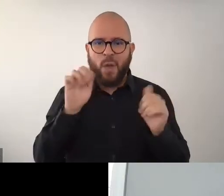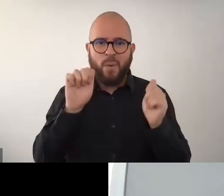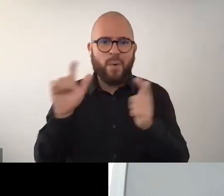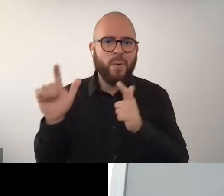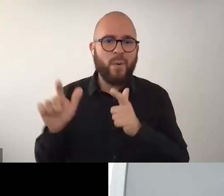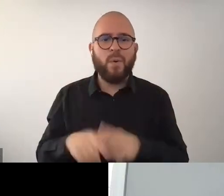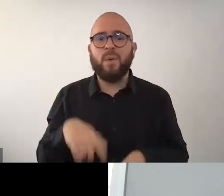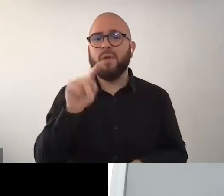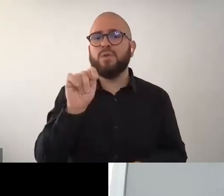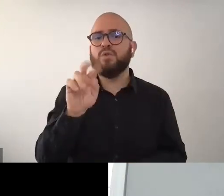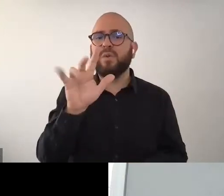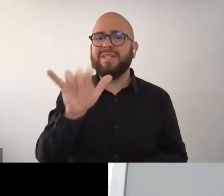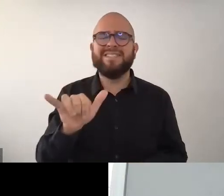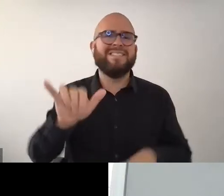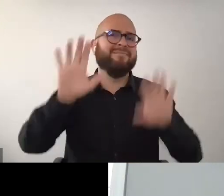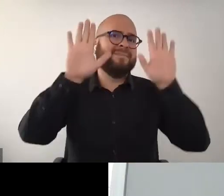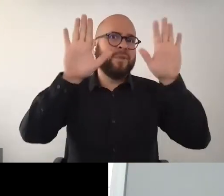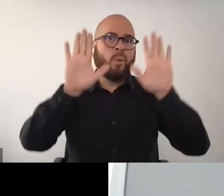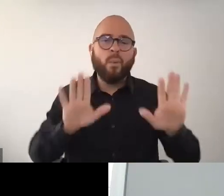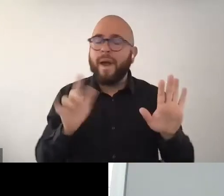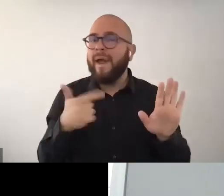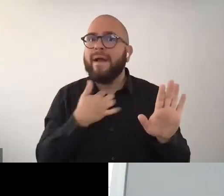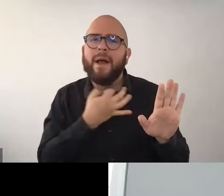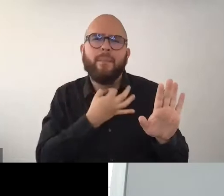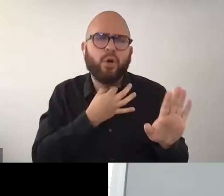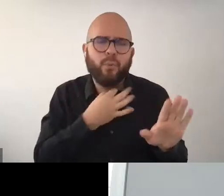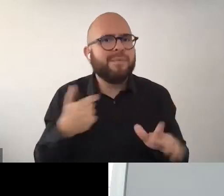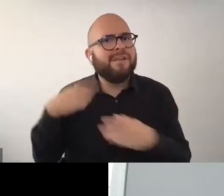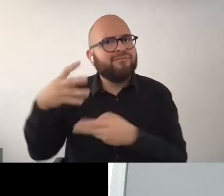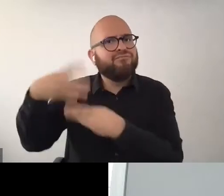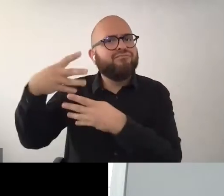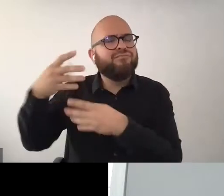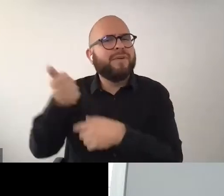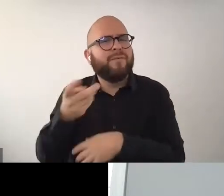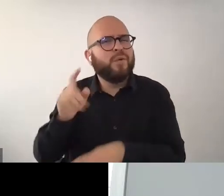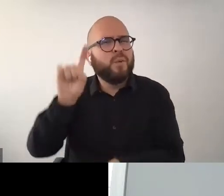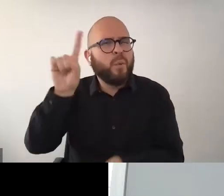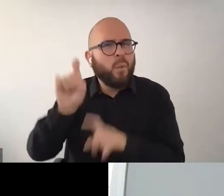I am curious, these are some of the questions that we've had from members.